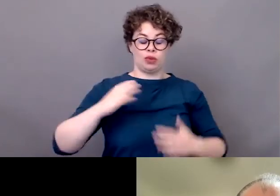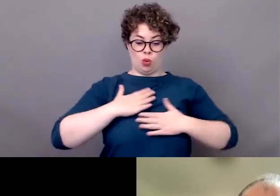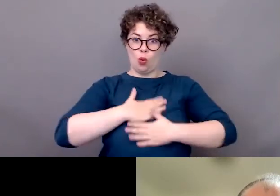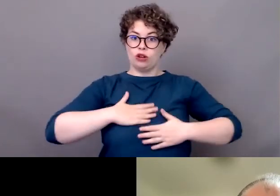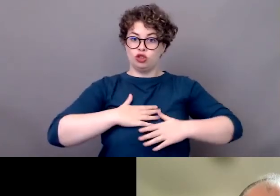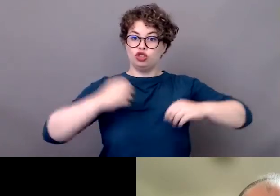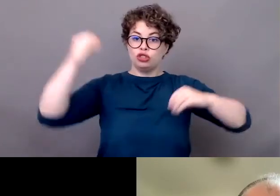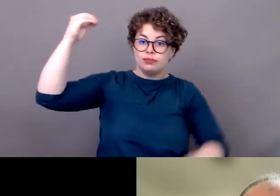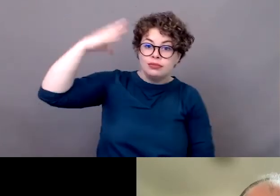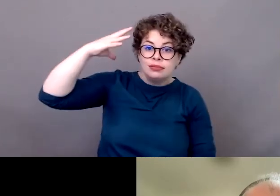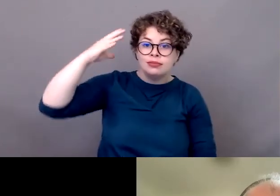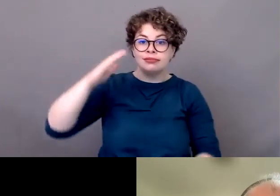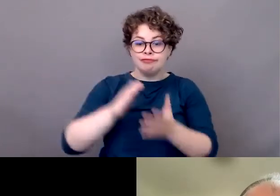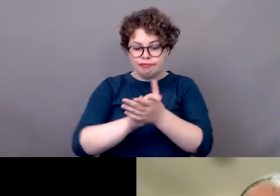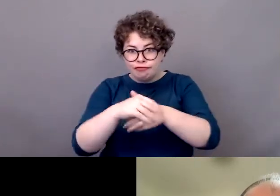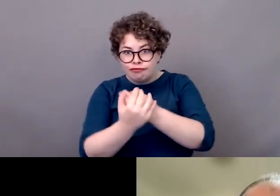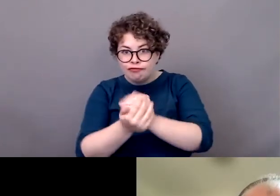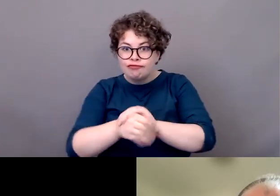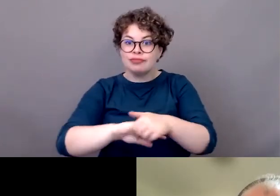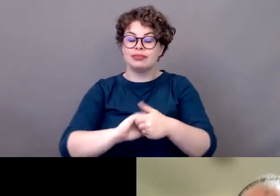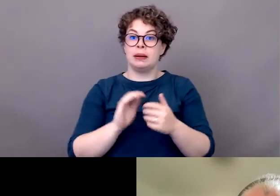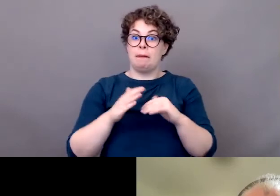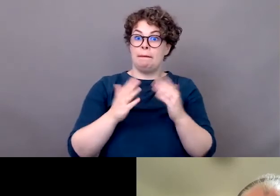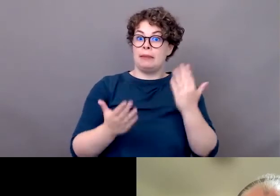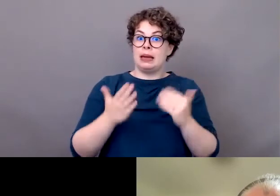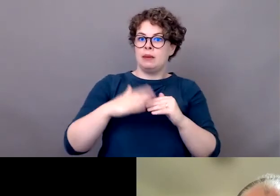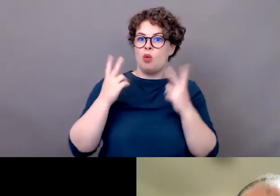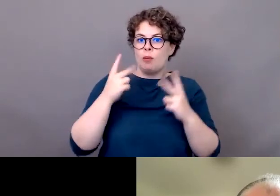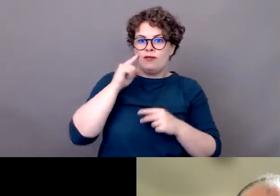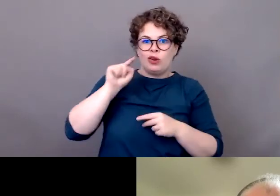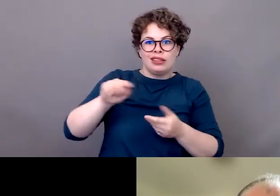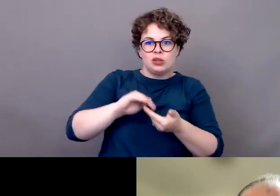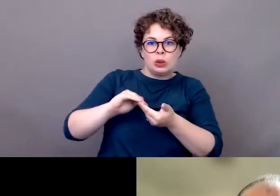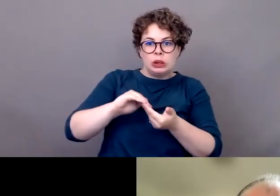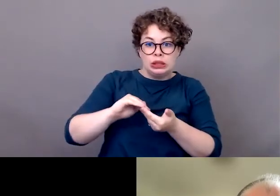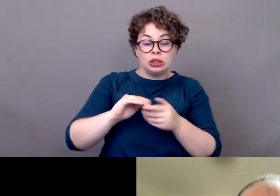be important for you to understand if some persons with disabilities may be more at risk